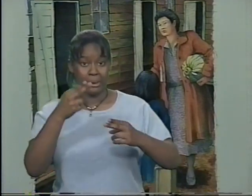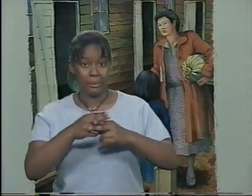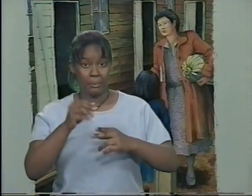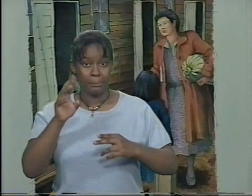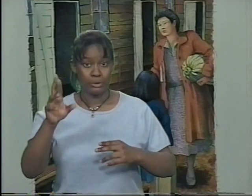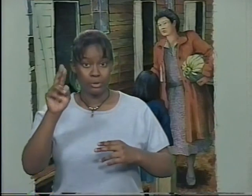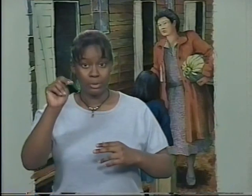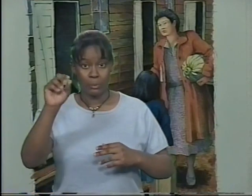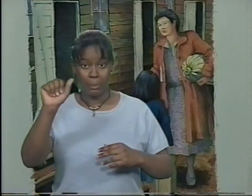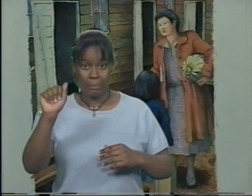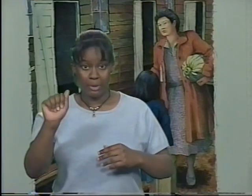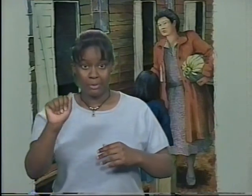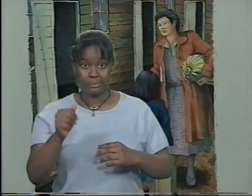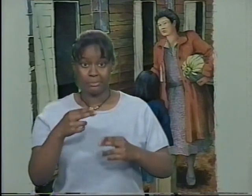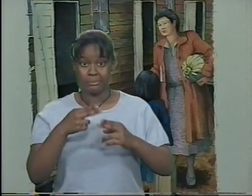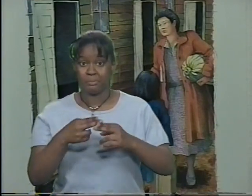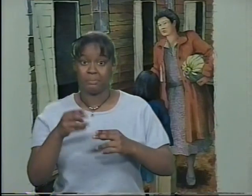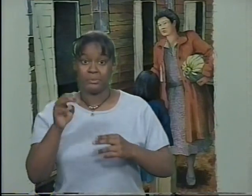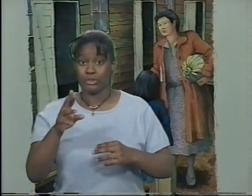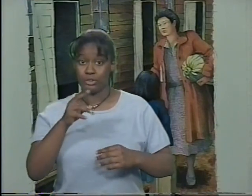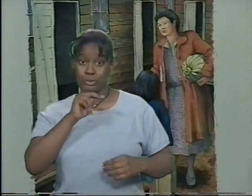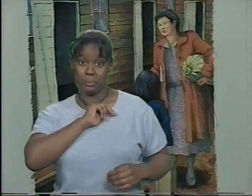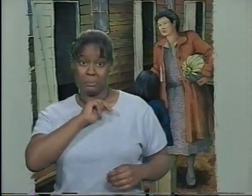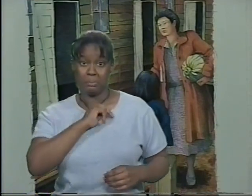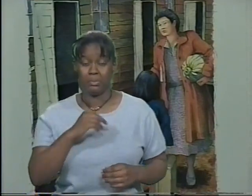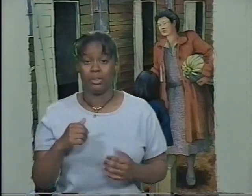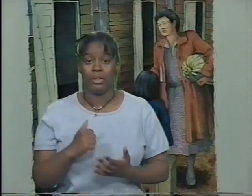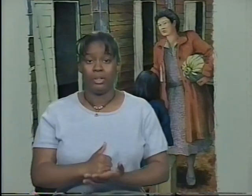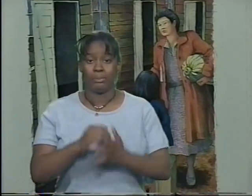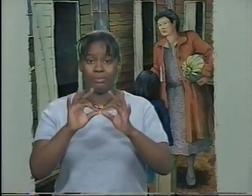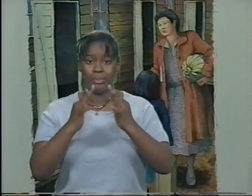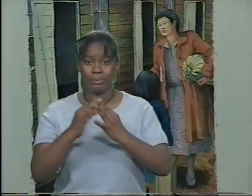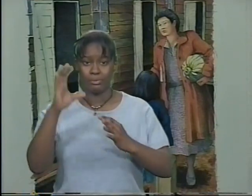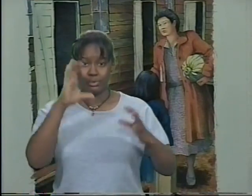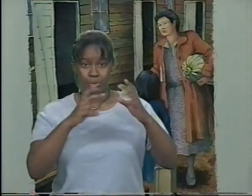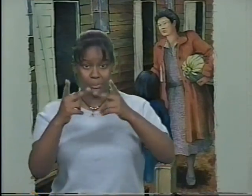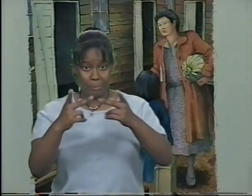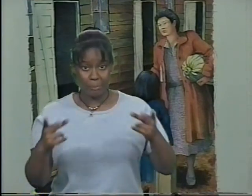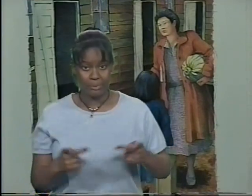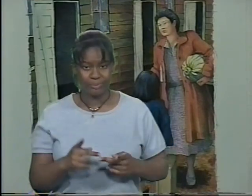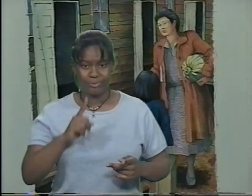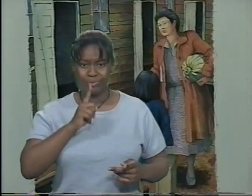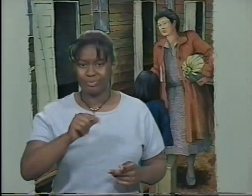for it. It wasn't among the mass of army barracks built